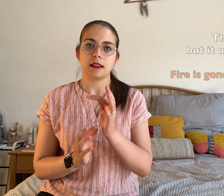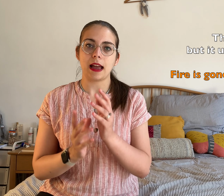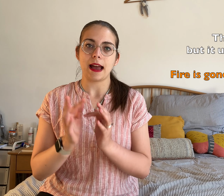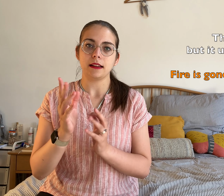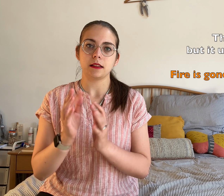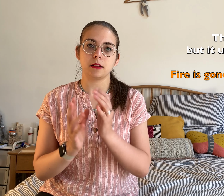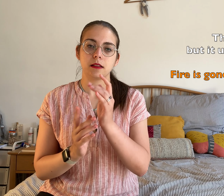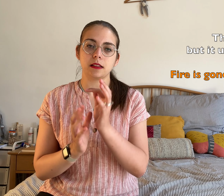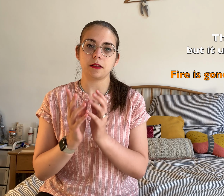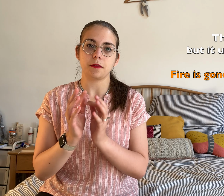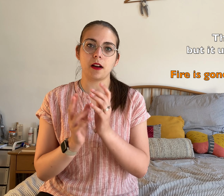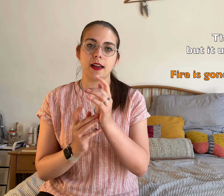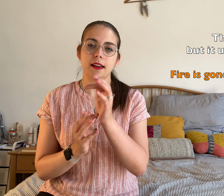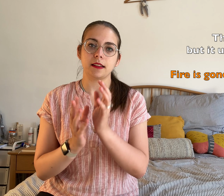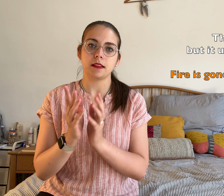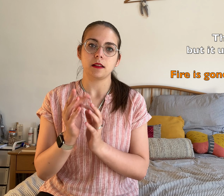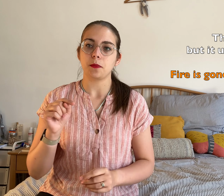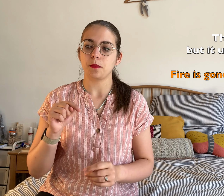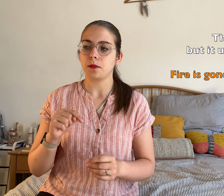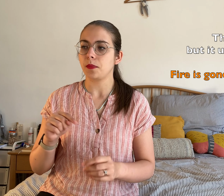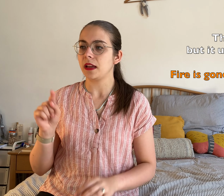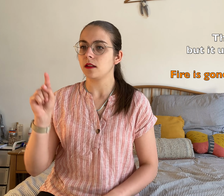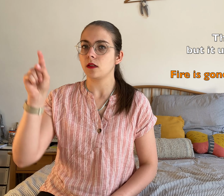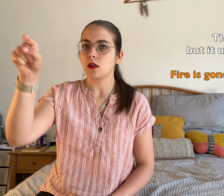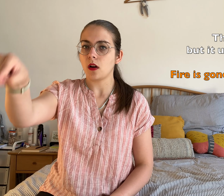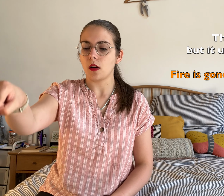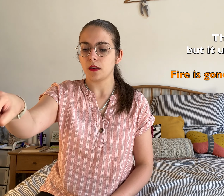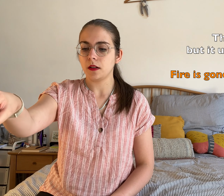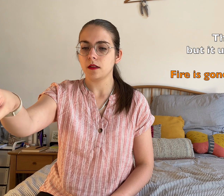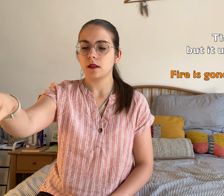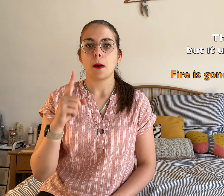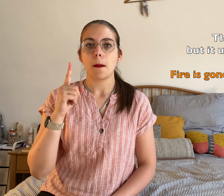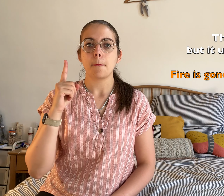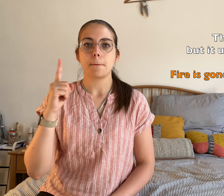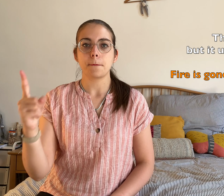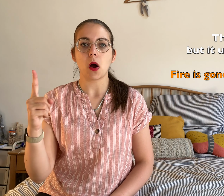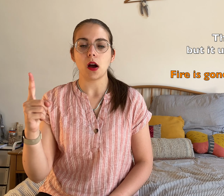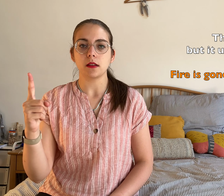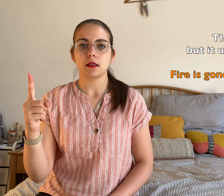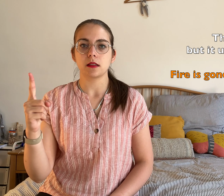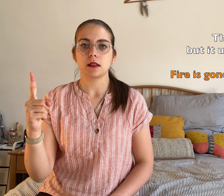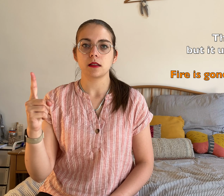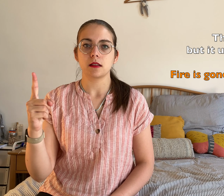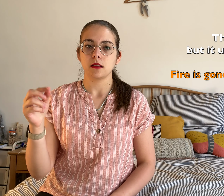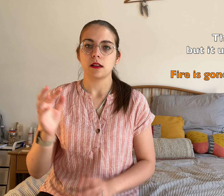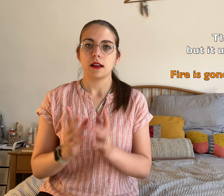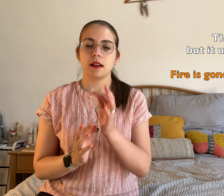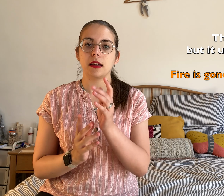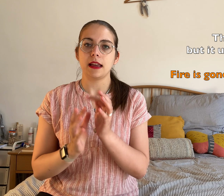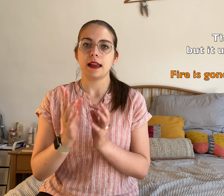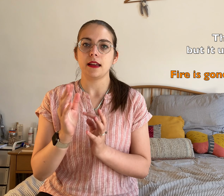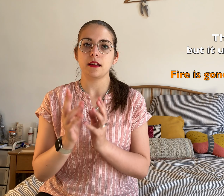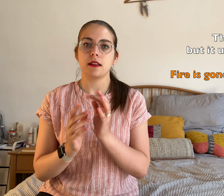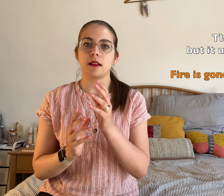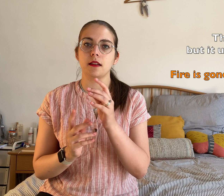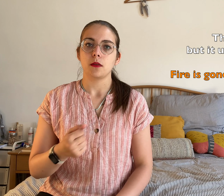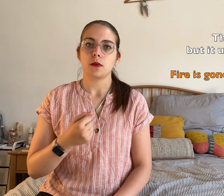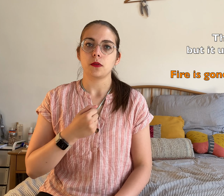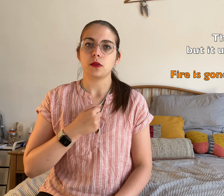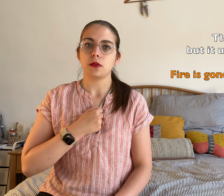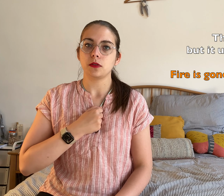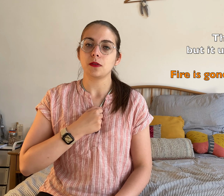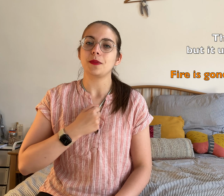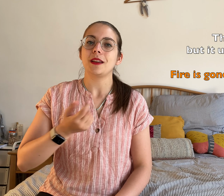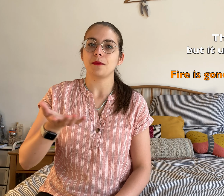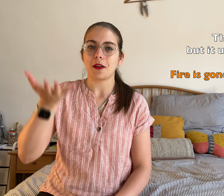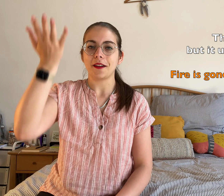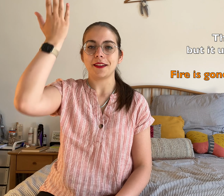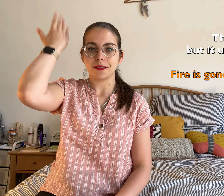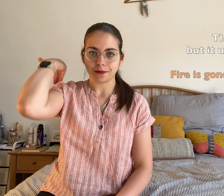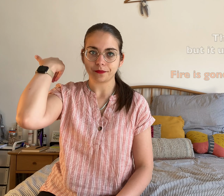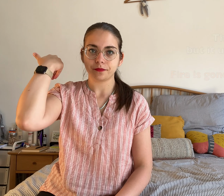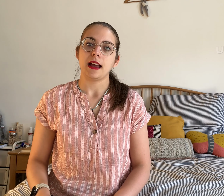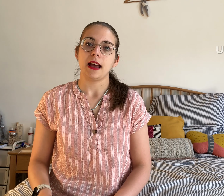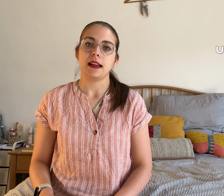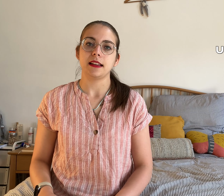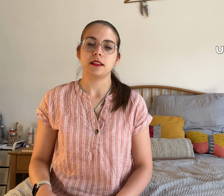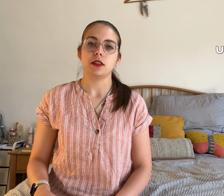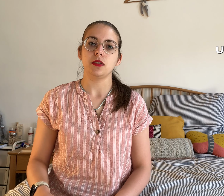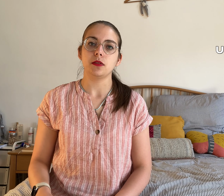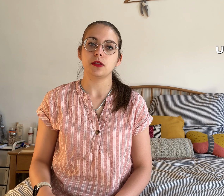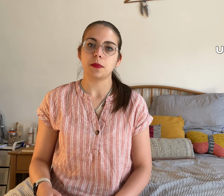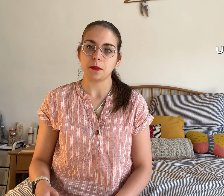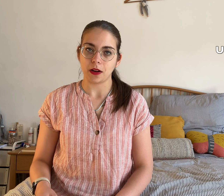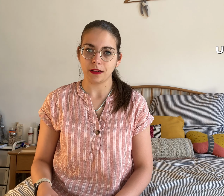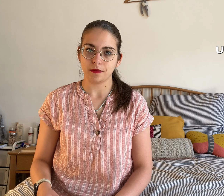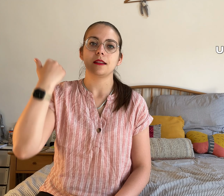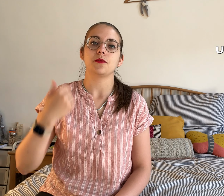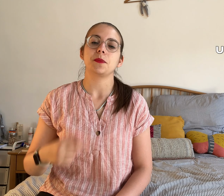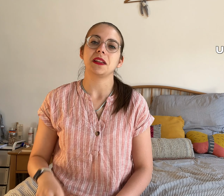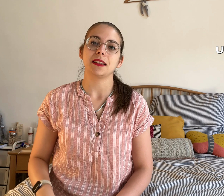That is in the fire being gone but it used to be mine". And then "used to be mine" is repeated